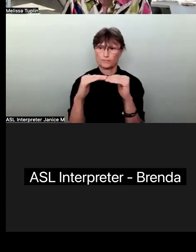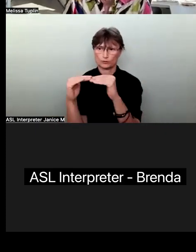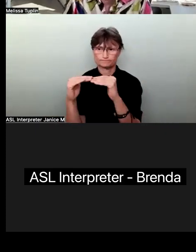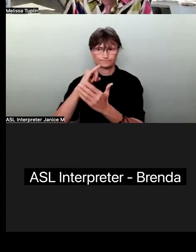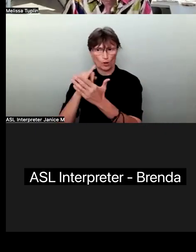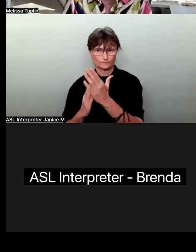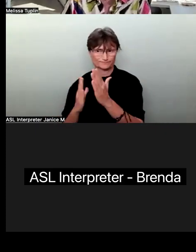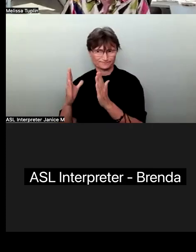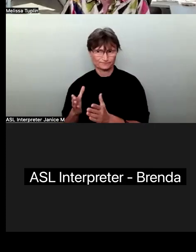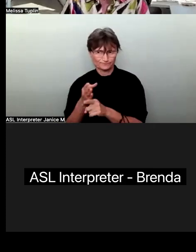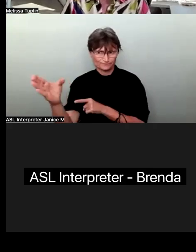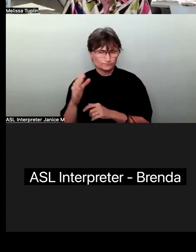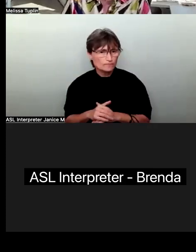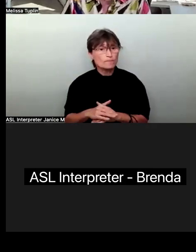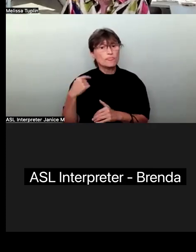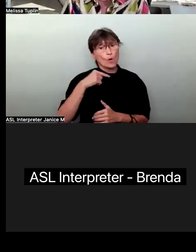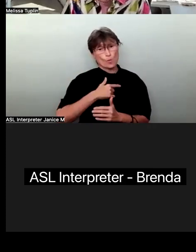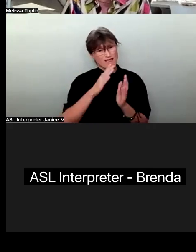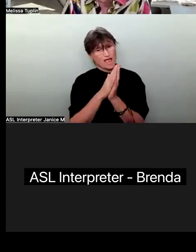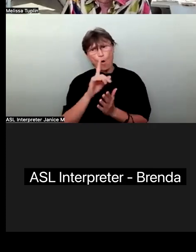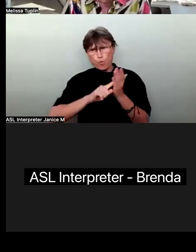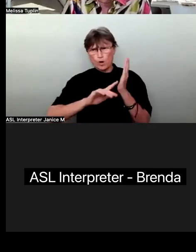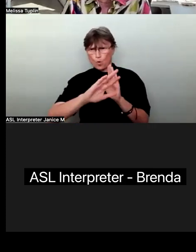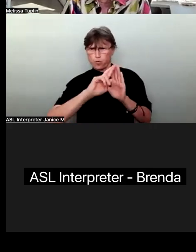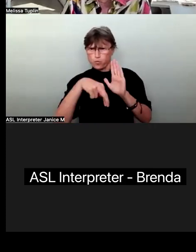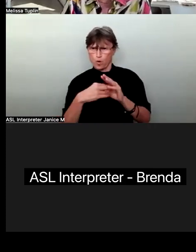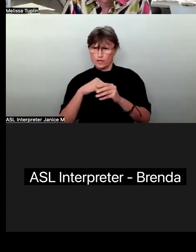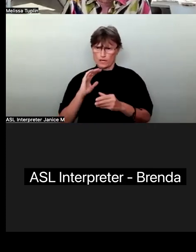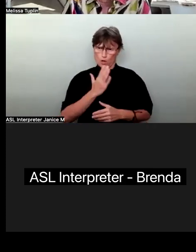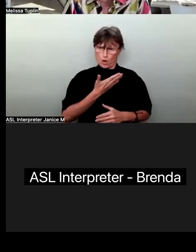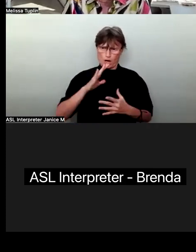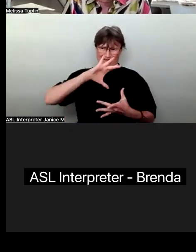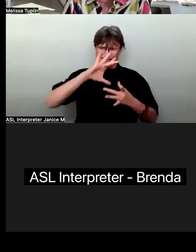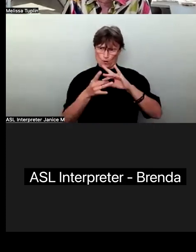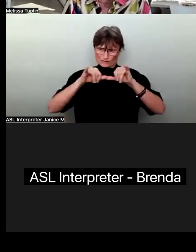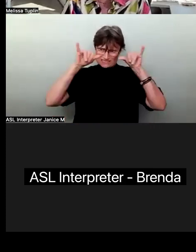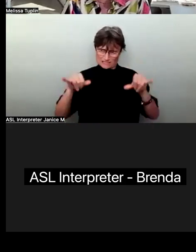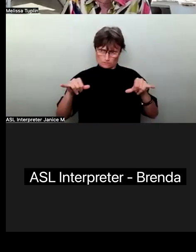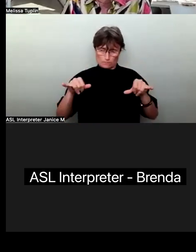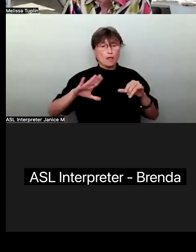about the role you play in the ecosystem, how your artistic mandate contributes to the sector,